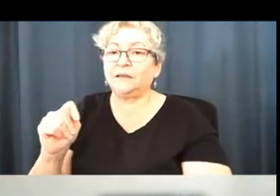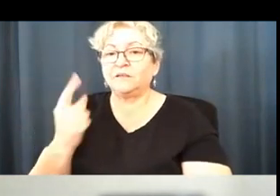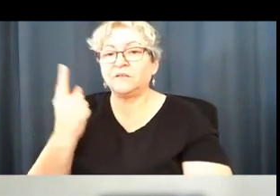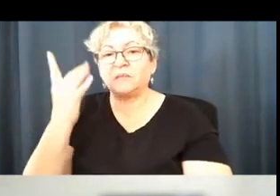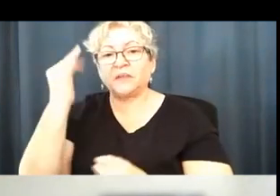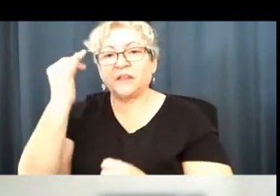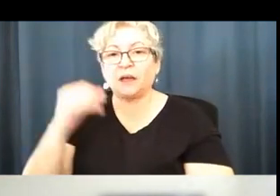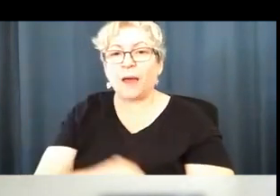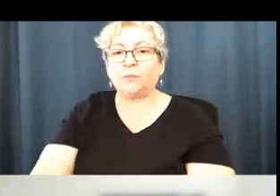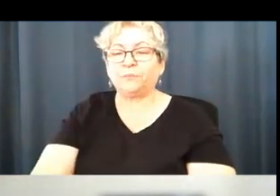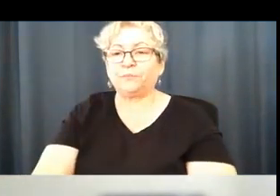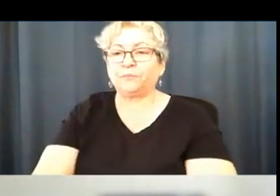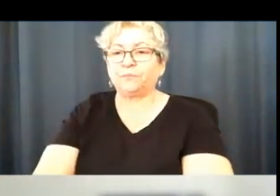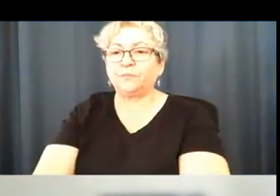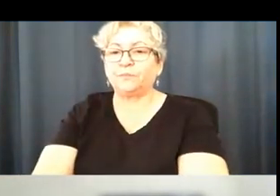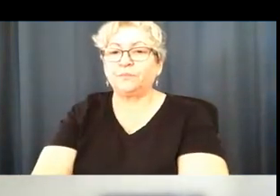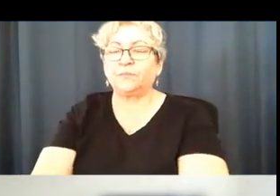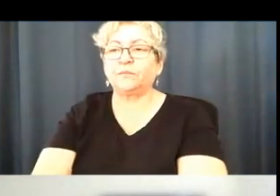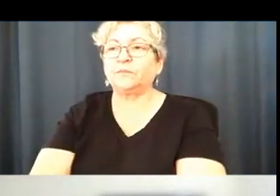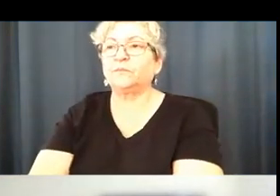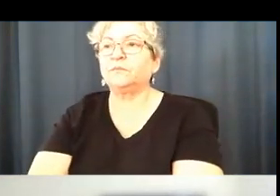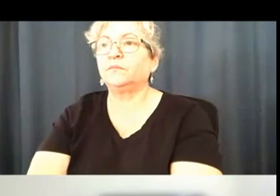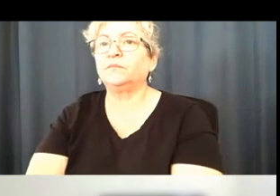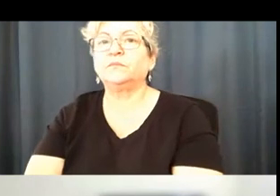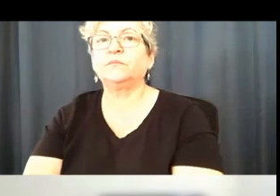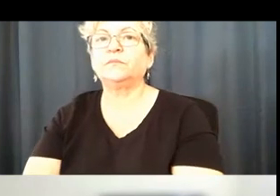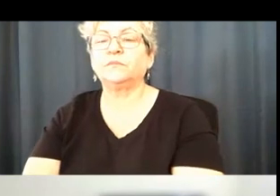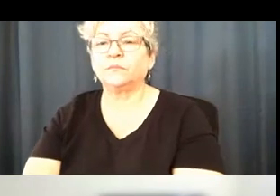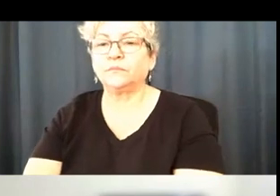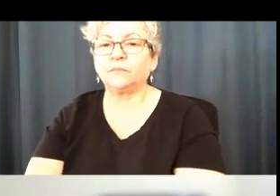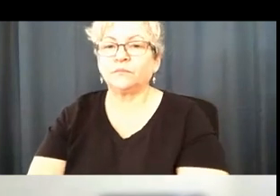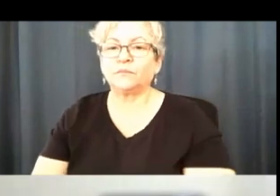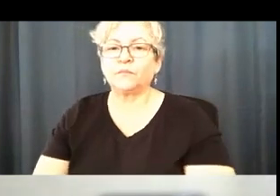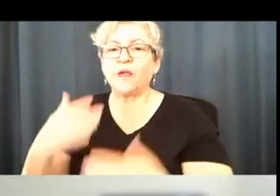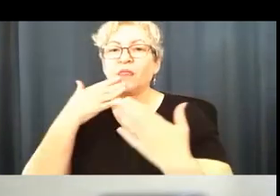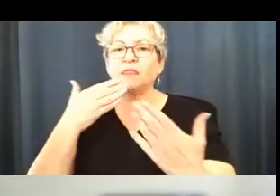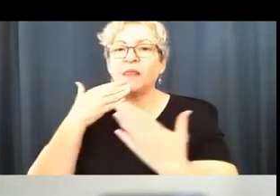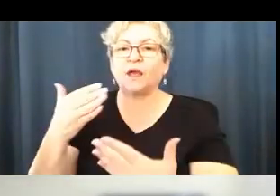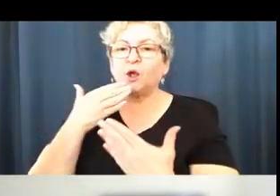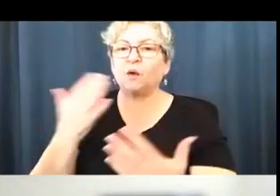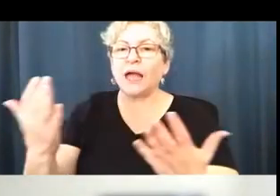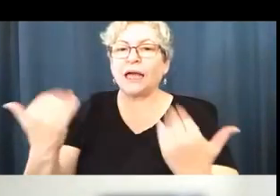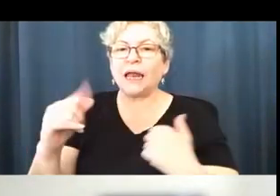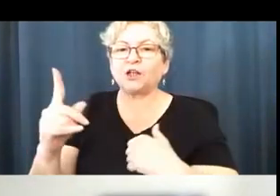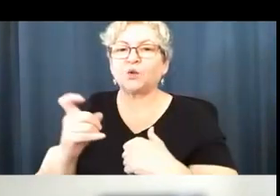Yep - All right. [Johann] Thank you again for that William and Darren. I have next question here in the chat.